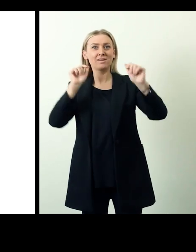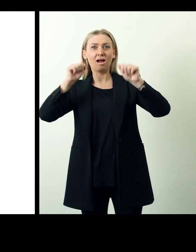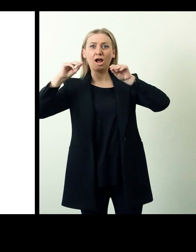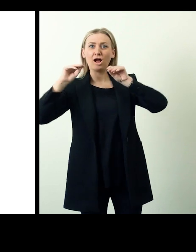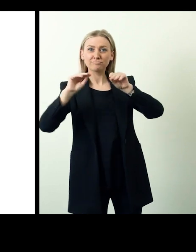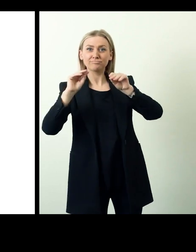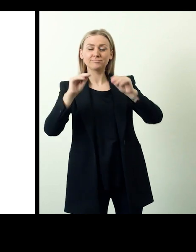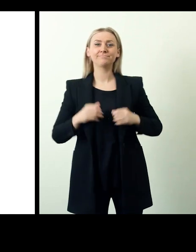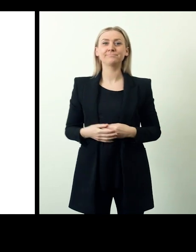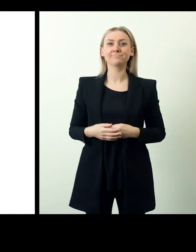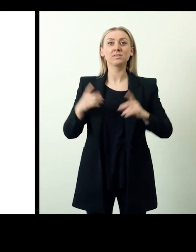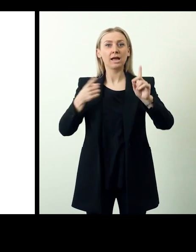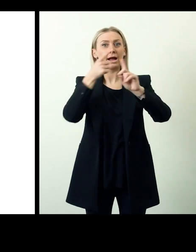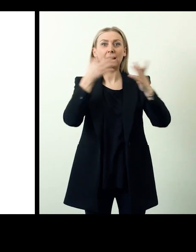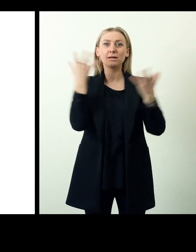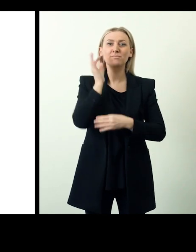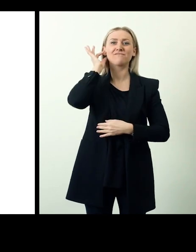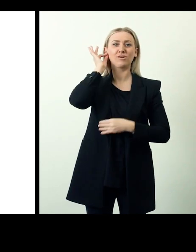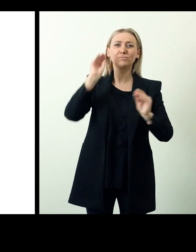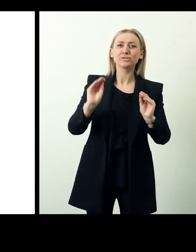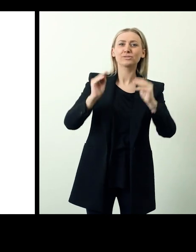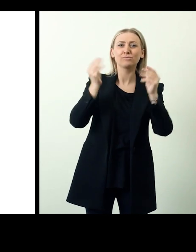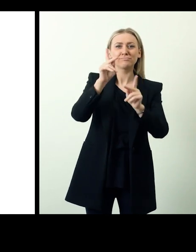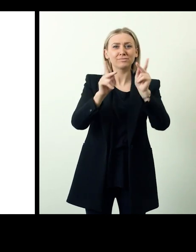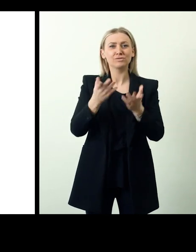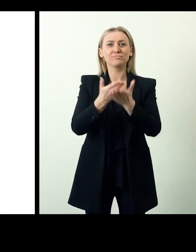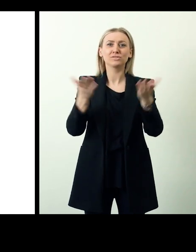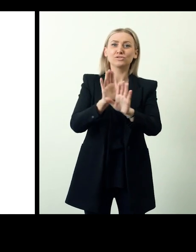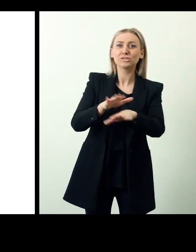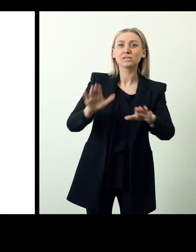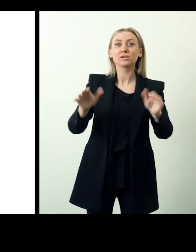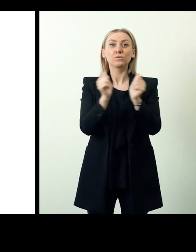It is aimed particularly at women, young people and children, both with and without disabilities.